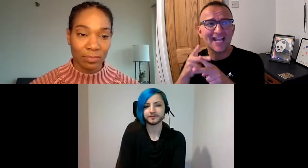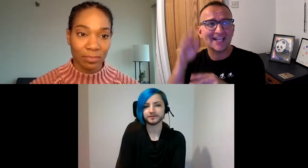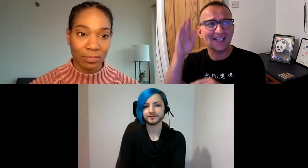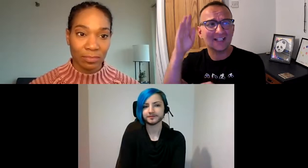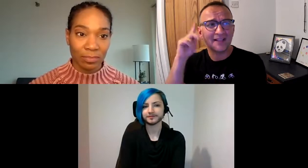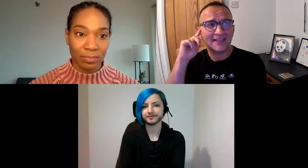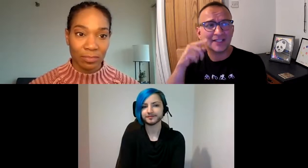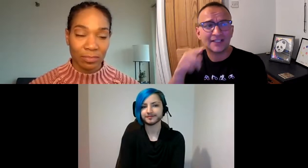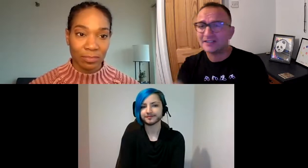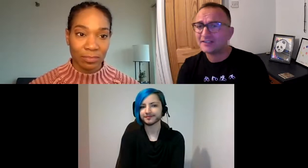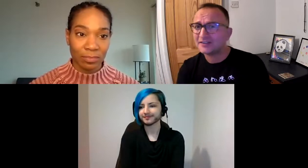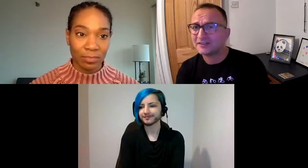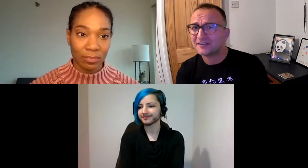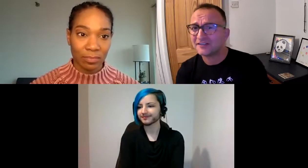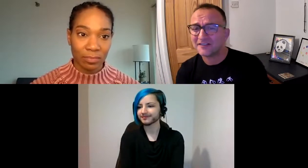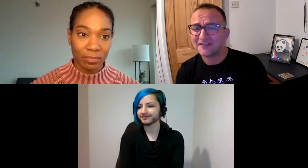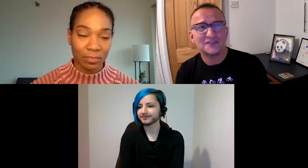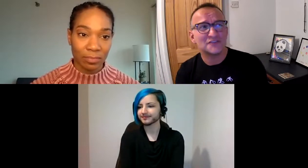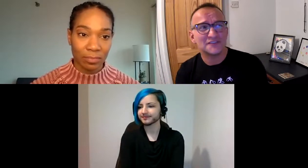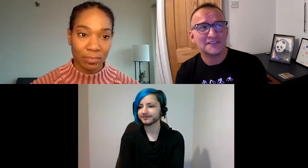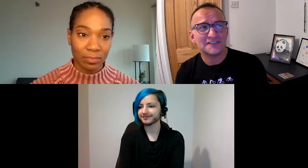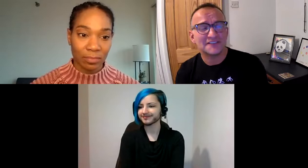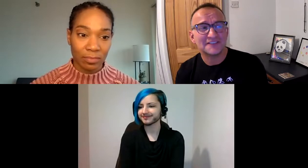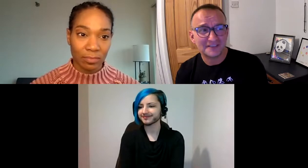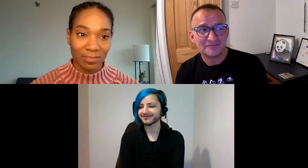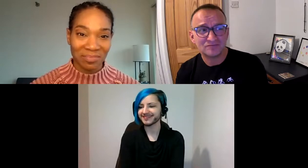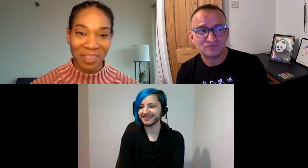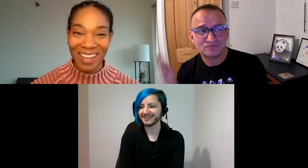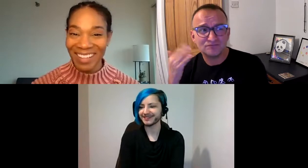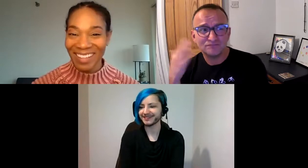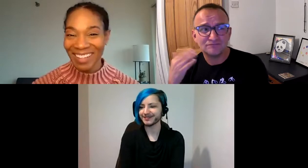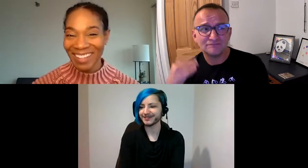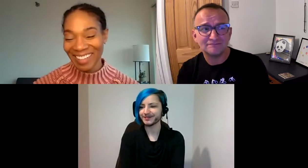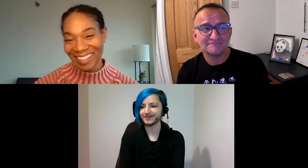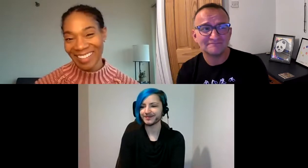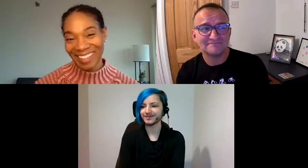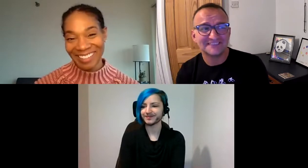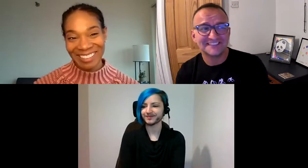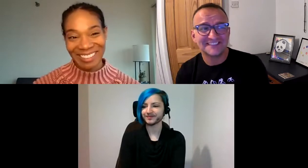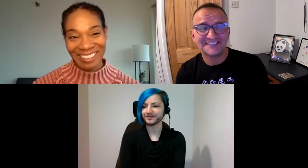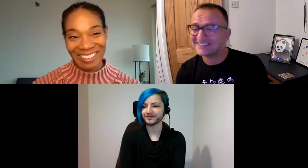Camera on off we go.